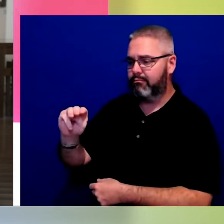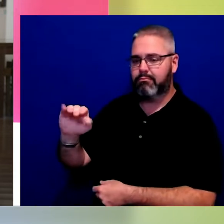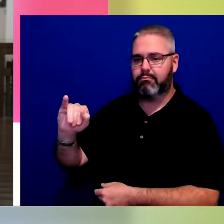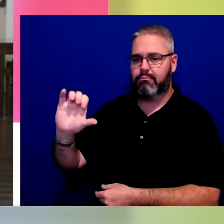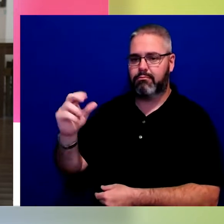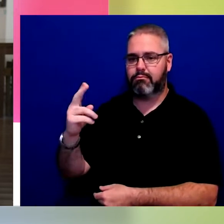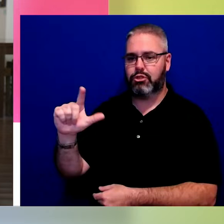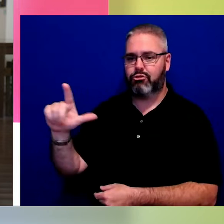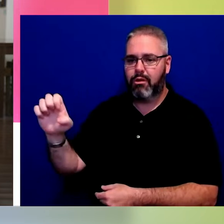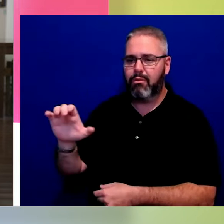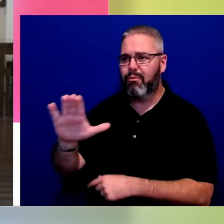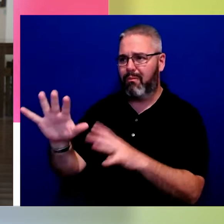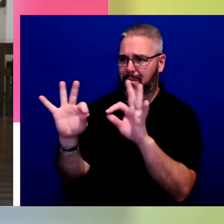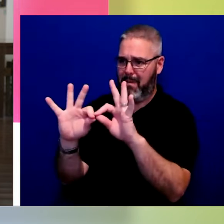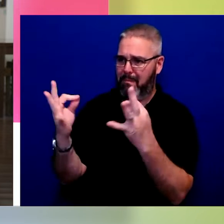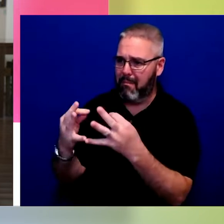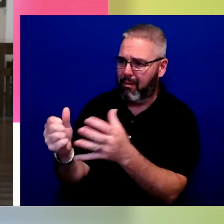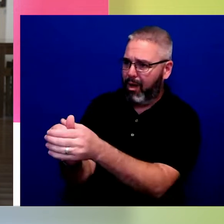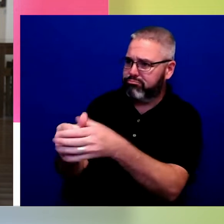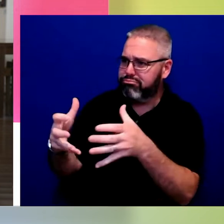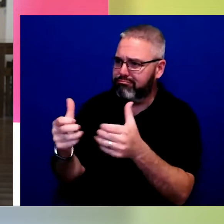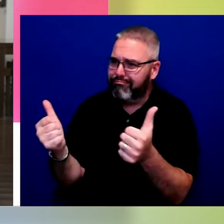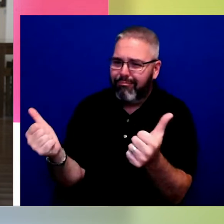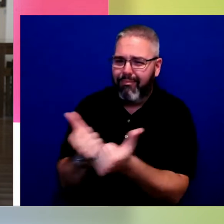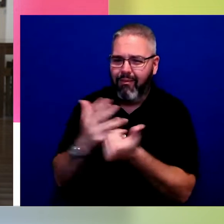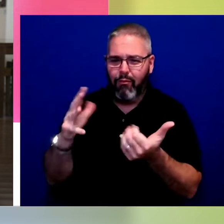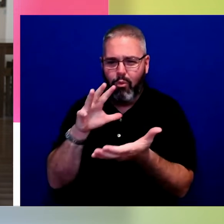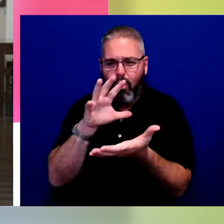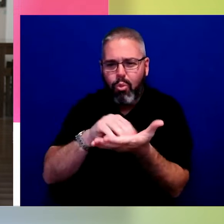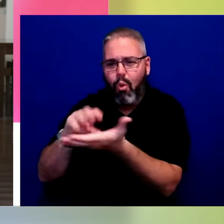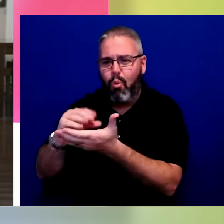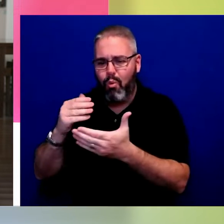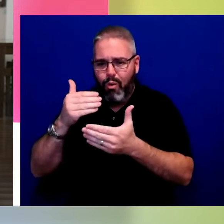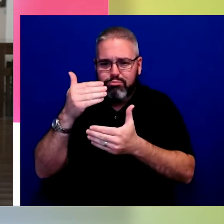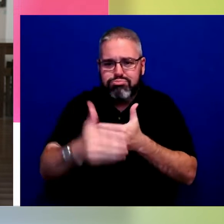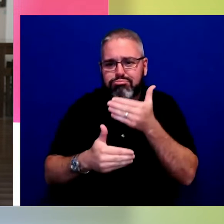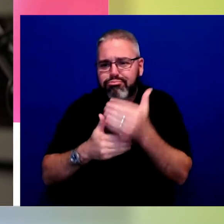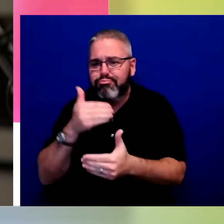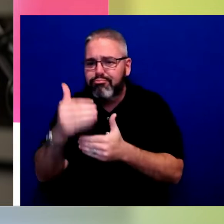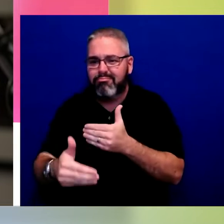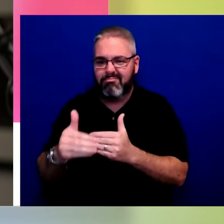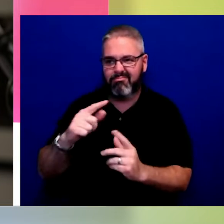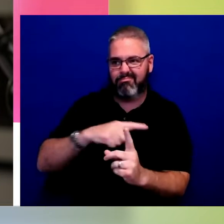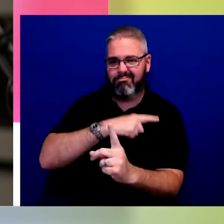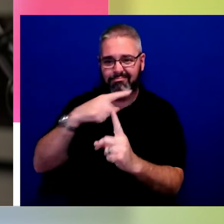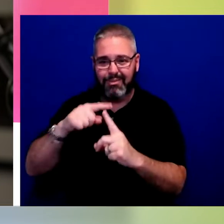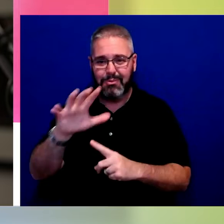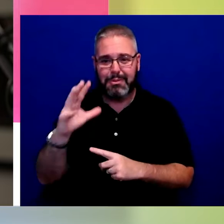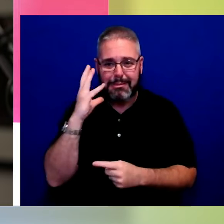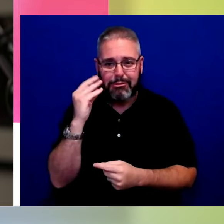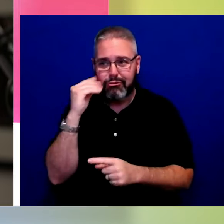and everything that you've learned through that, including your journey with ALS. I've known you for a decade,